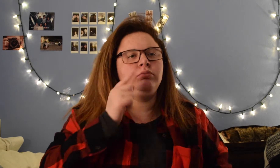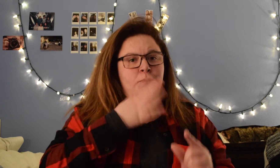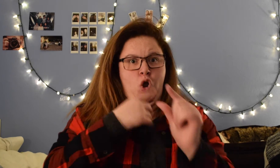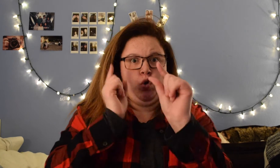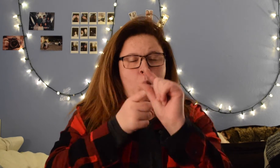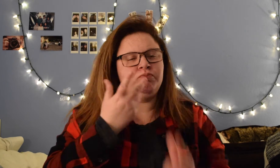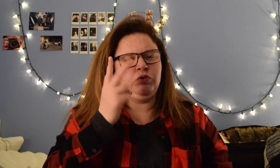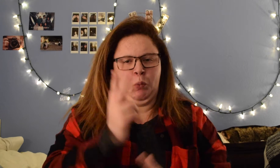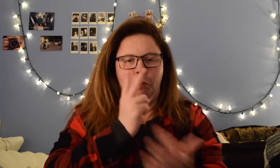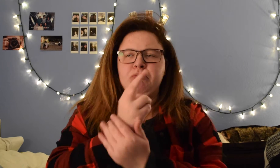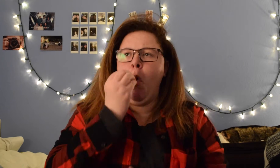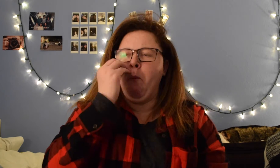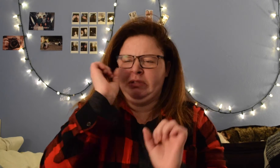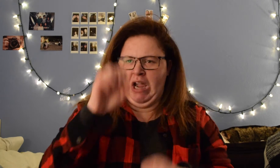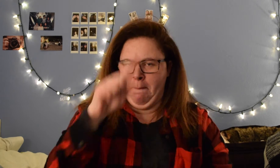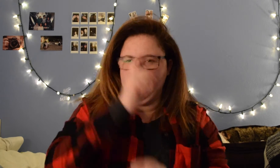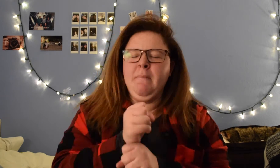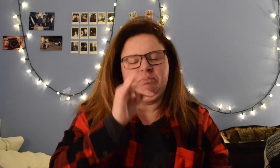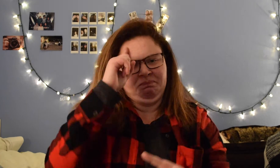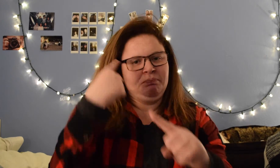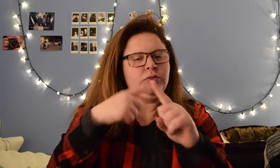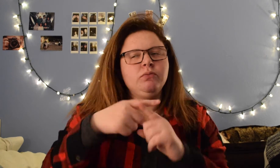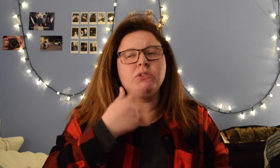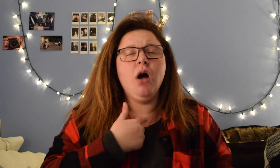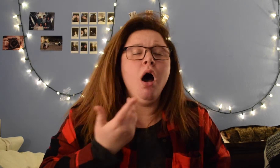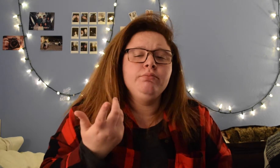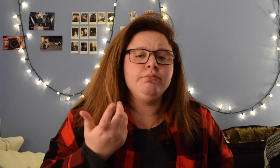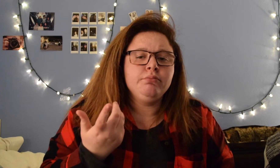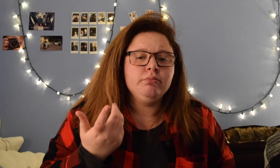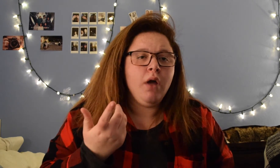But I kept a clear goal in my head that it was just 2 hours flight and I'll be home soon. I could make through it